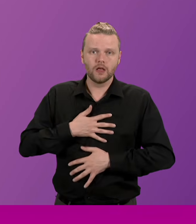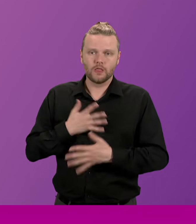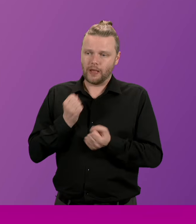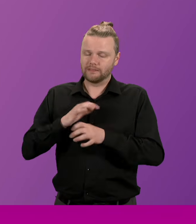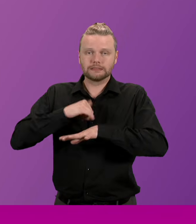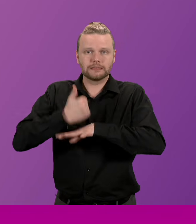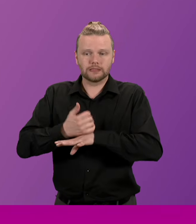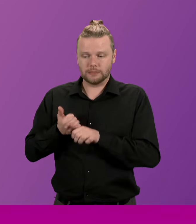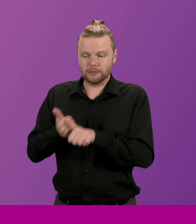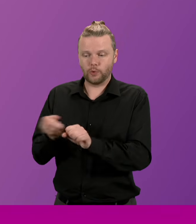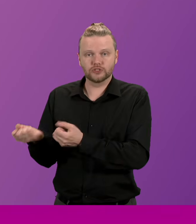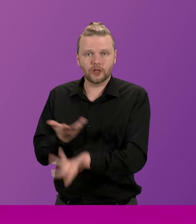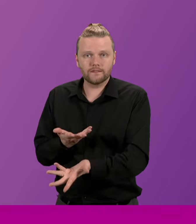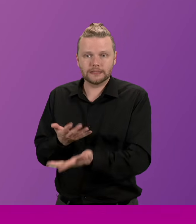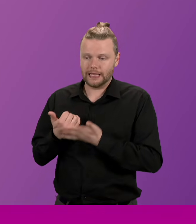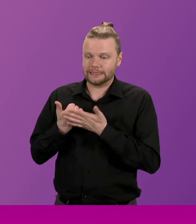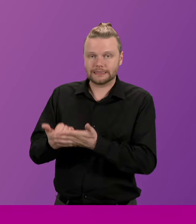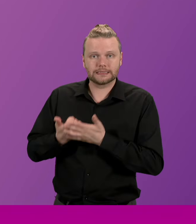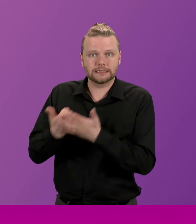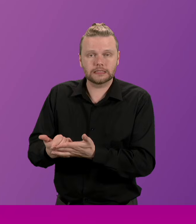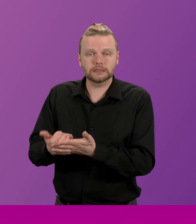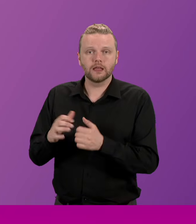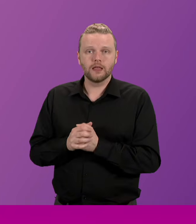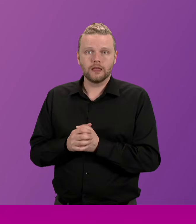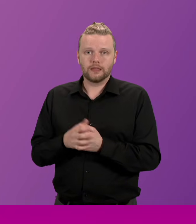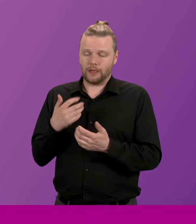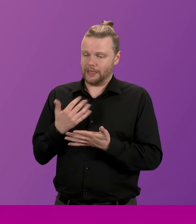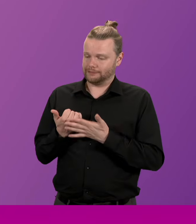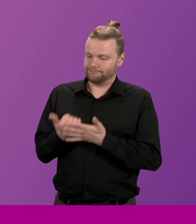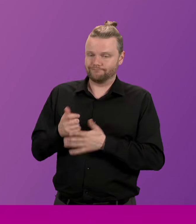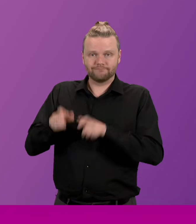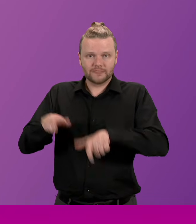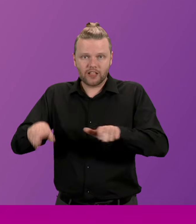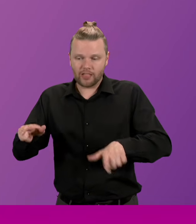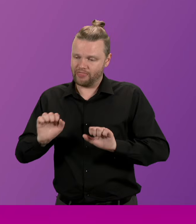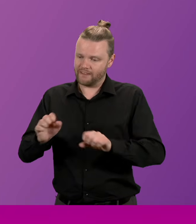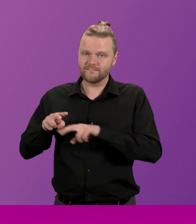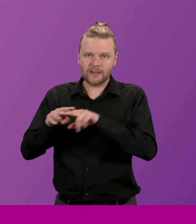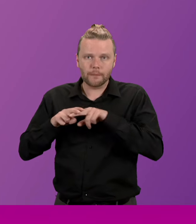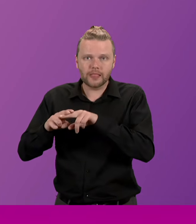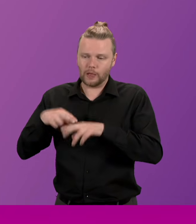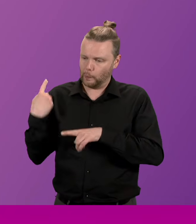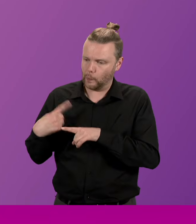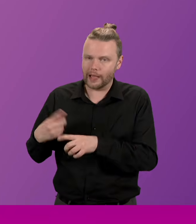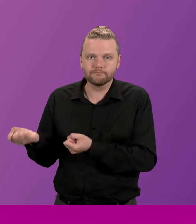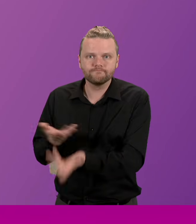the support services and the assistance to aid them and their families as quickly as possible.